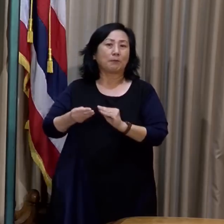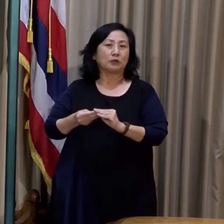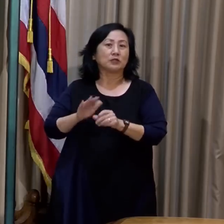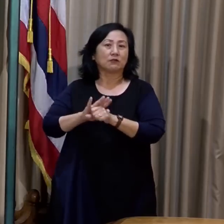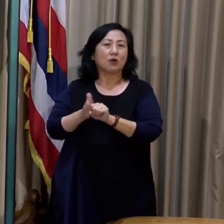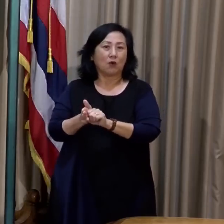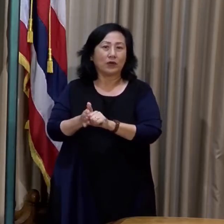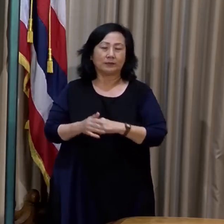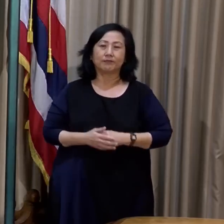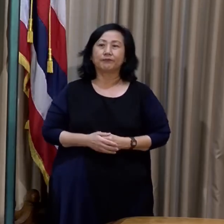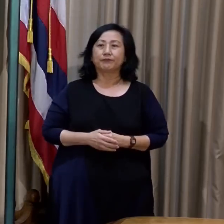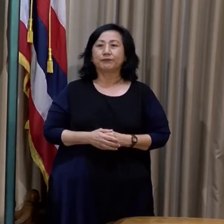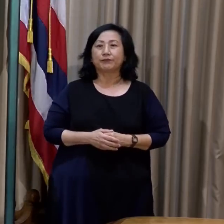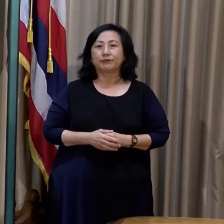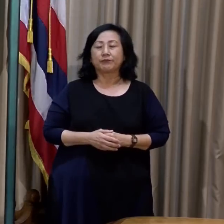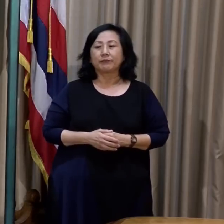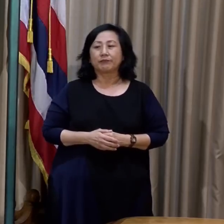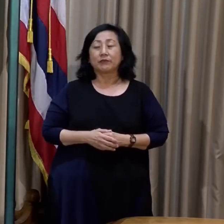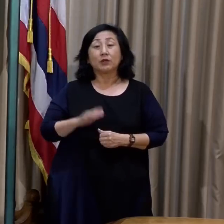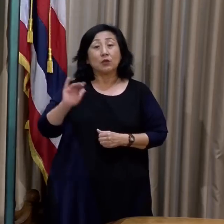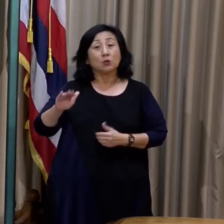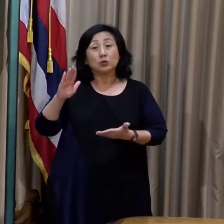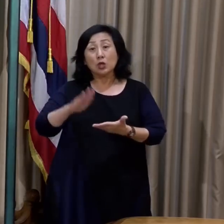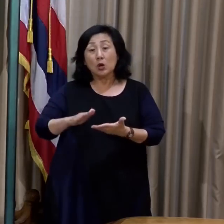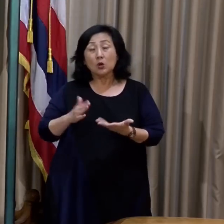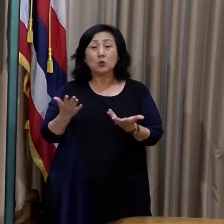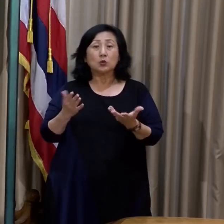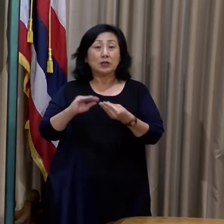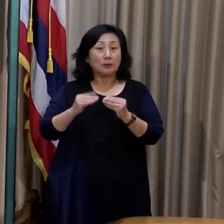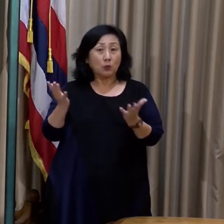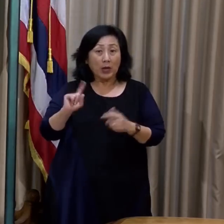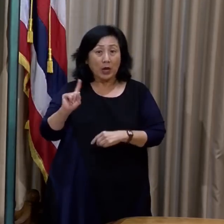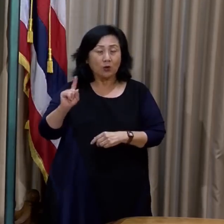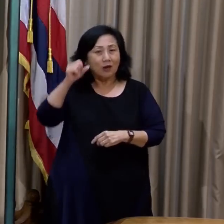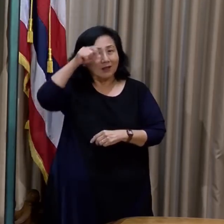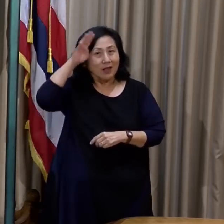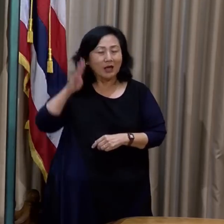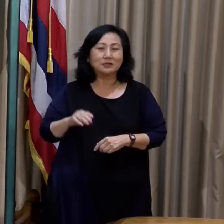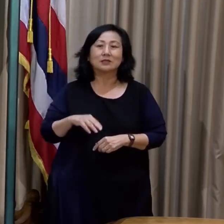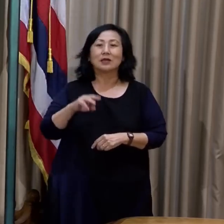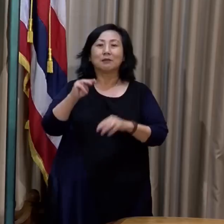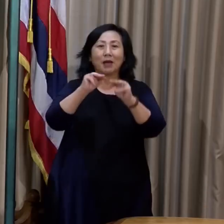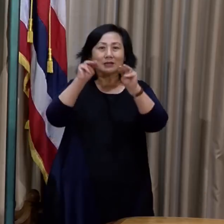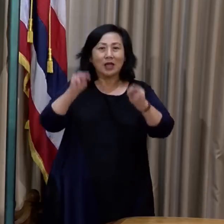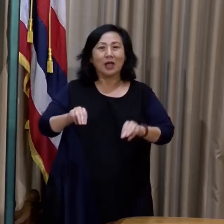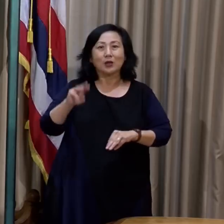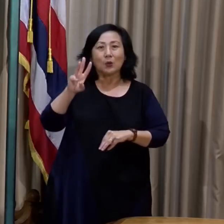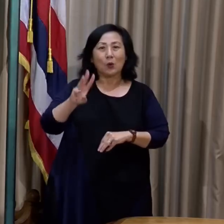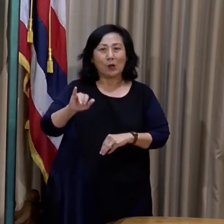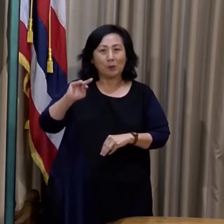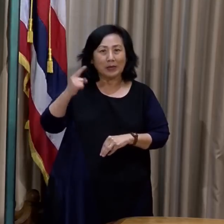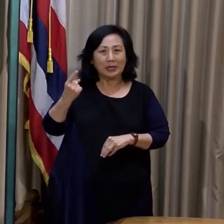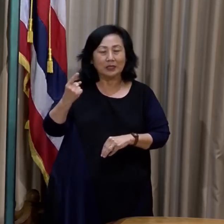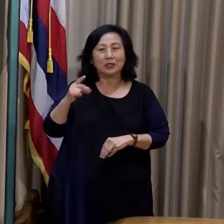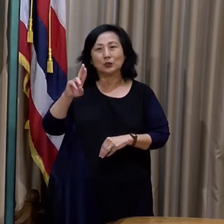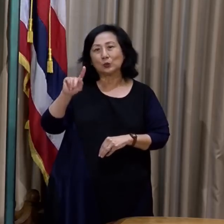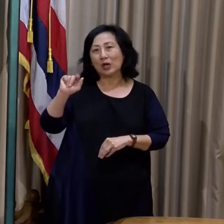THERE ARE STATES THAT HAVE CONTINUED LOW CIRCULATION OF THE